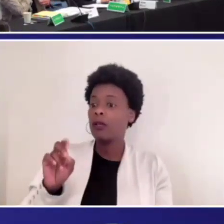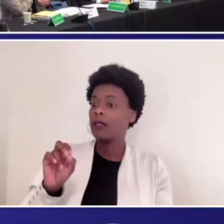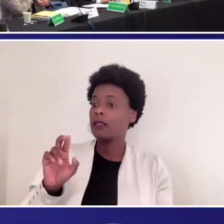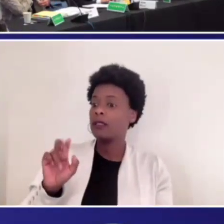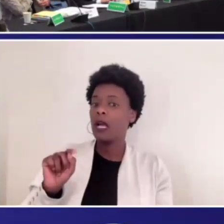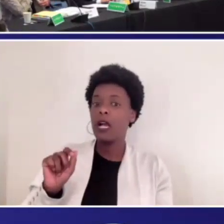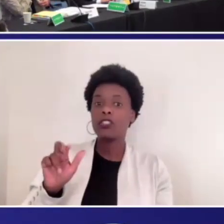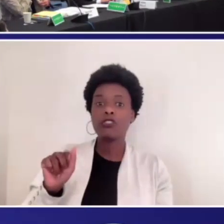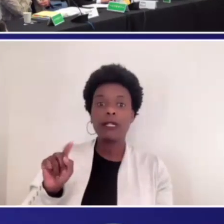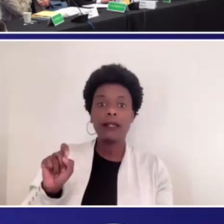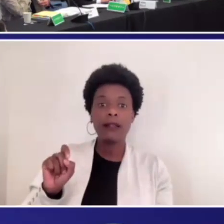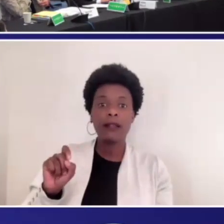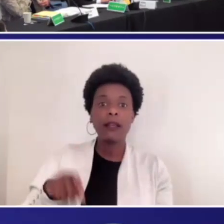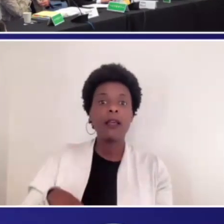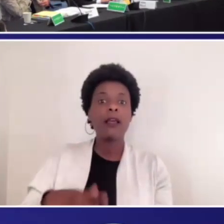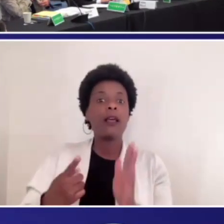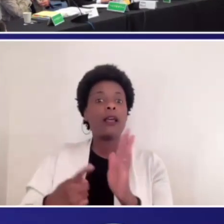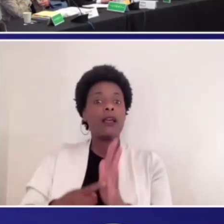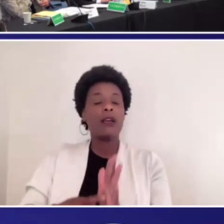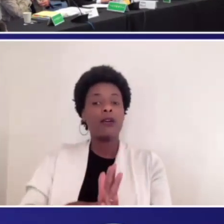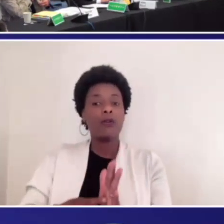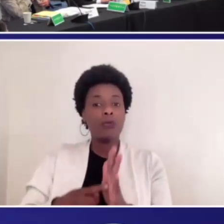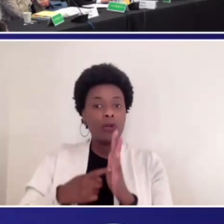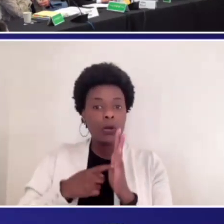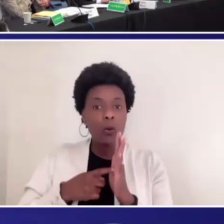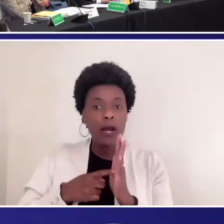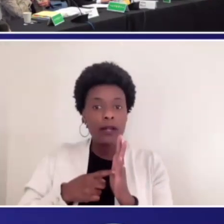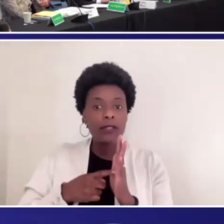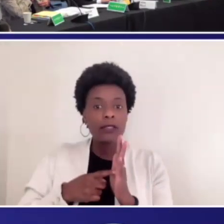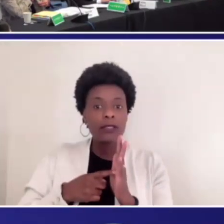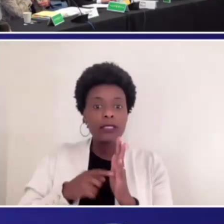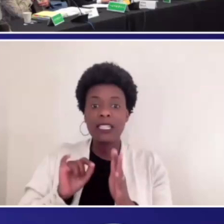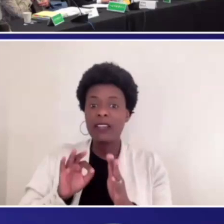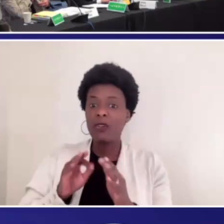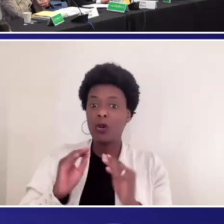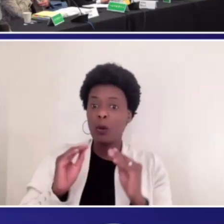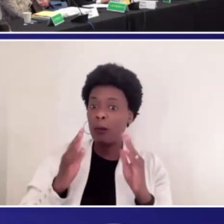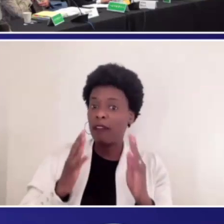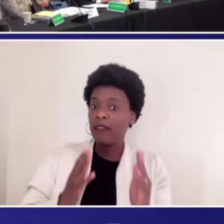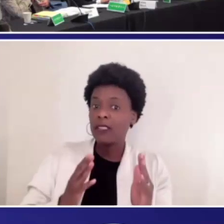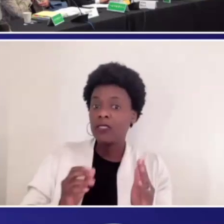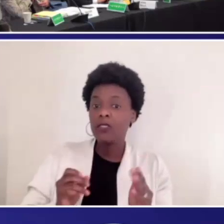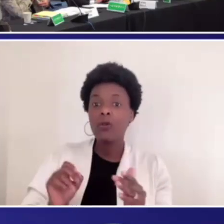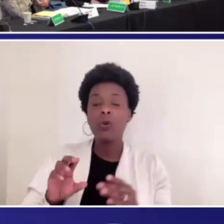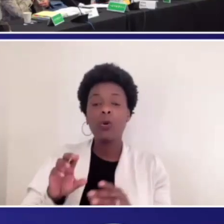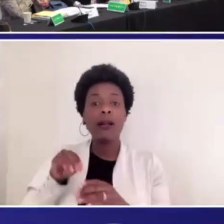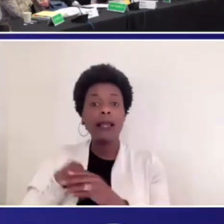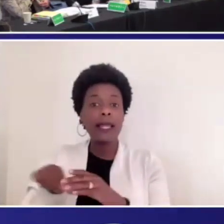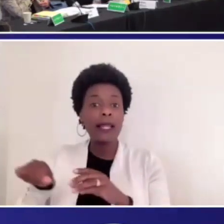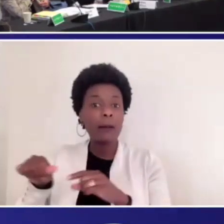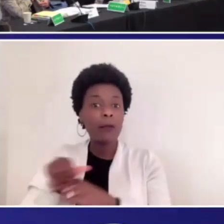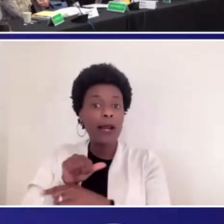which requires whether you are a professor or in practice, licensure.